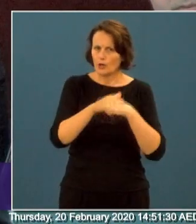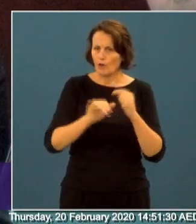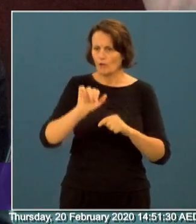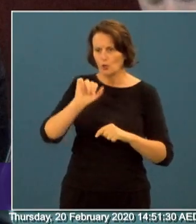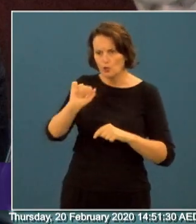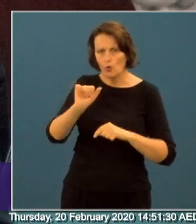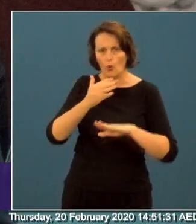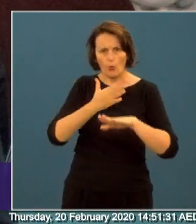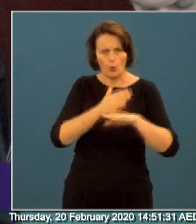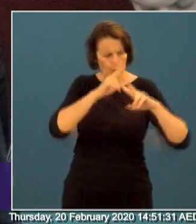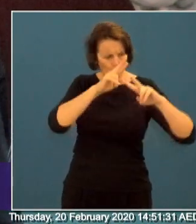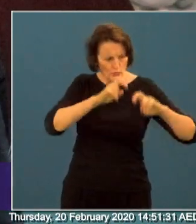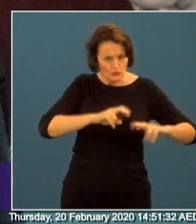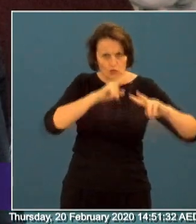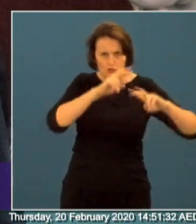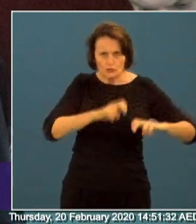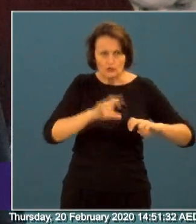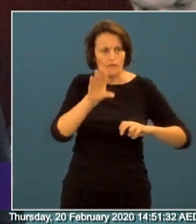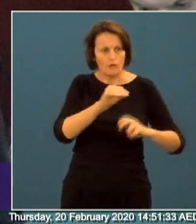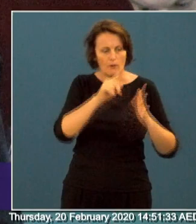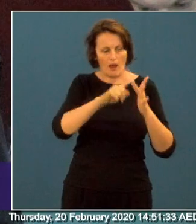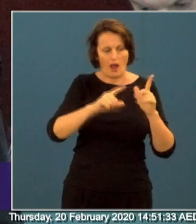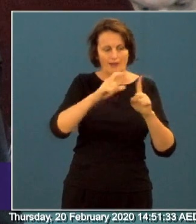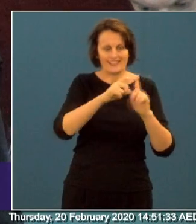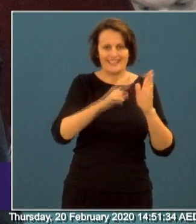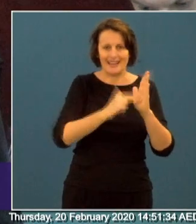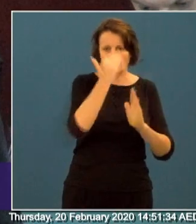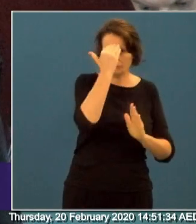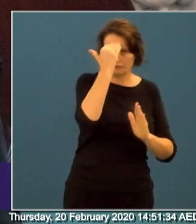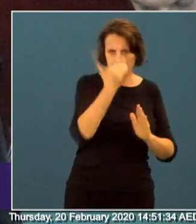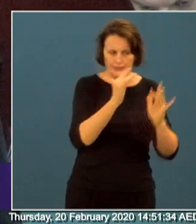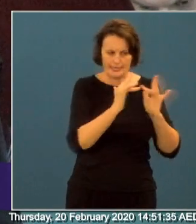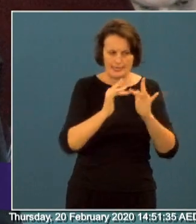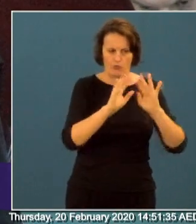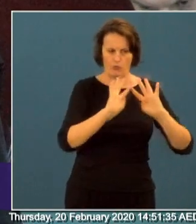that the Intellectual Disability Network has conducted in